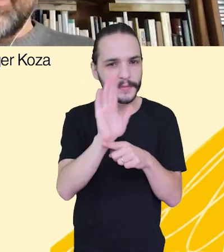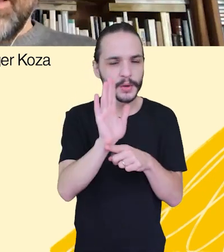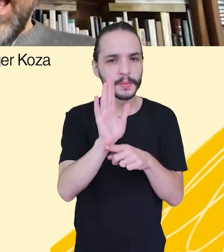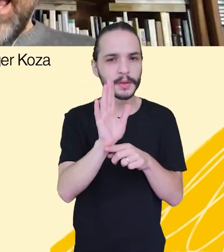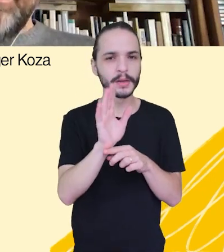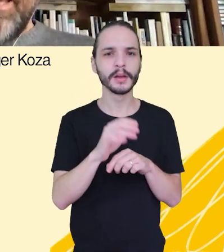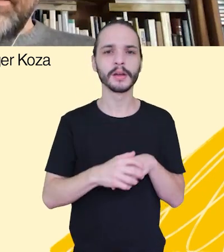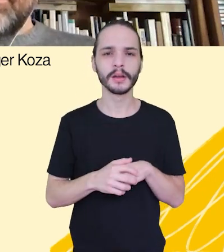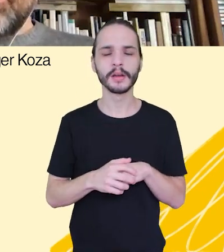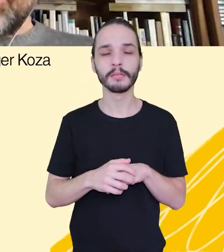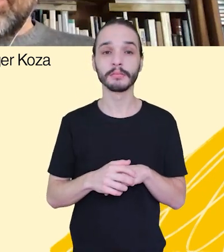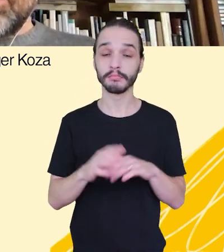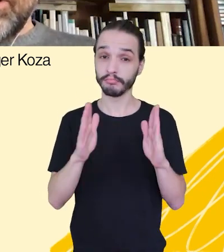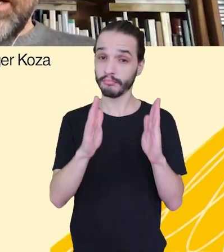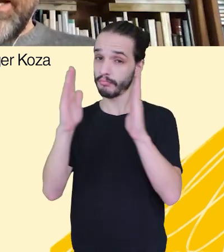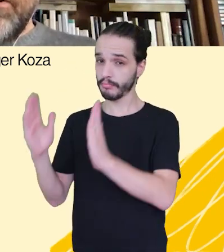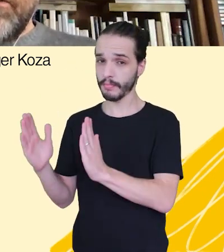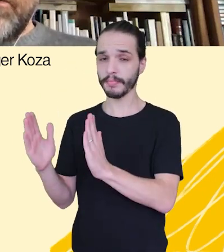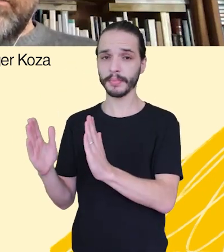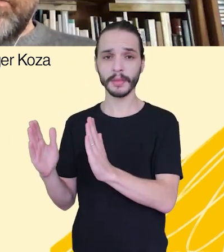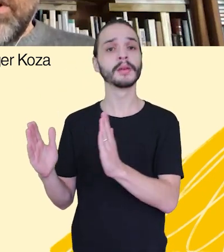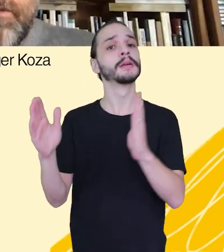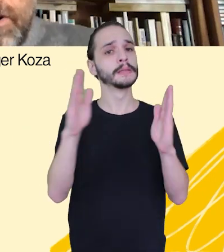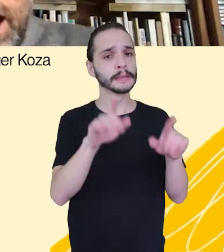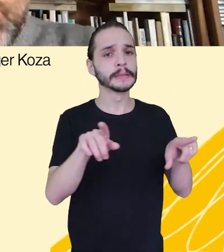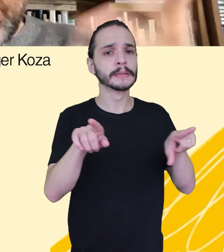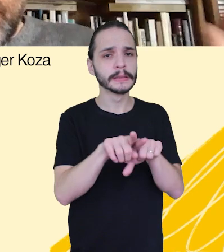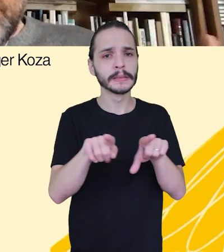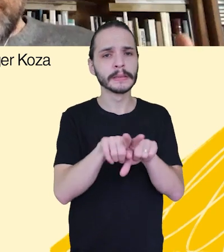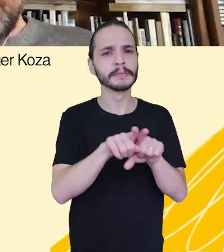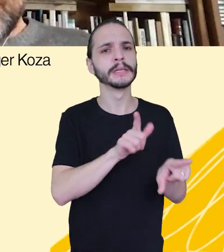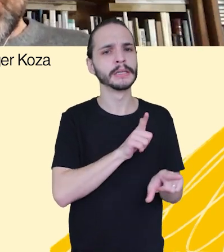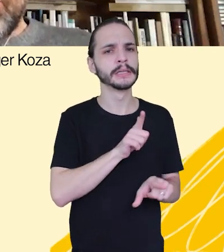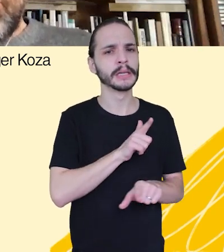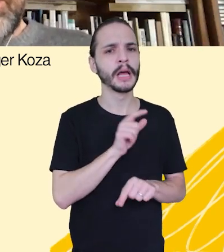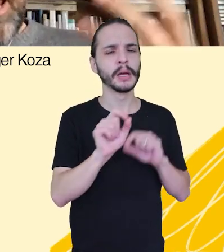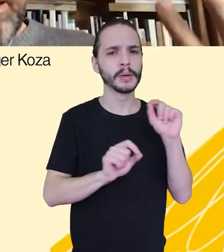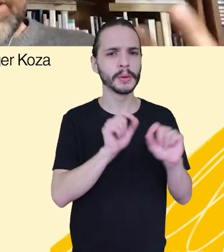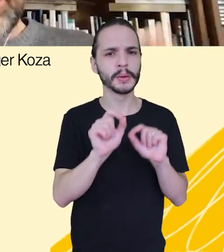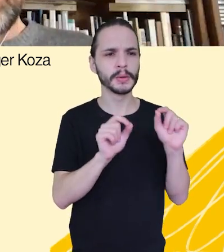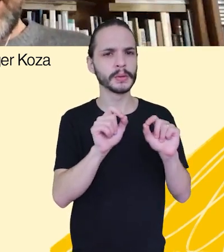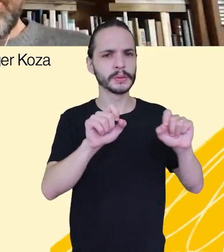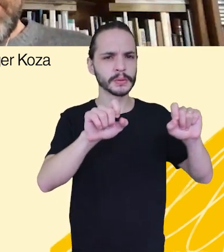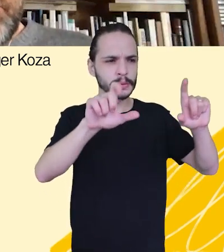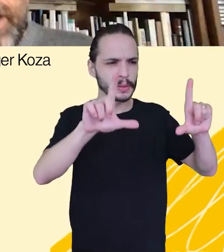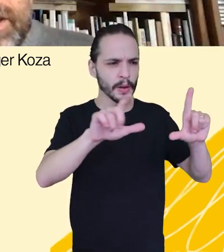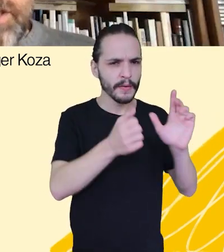And then there is also a kind of proliferation of shots on hands and feet.